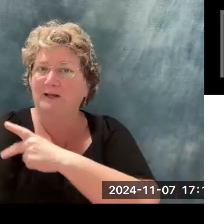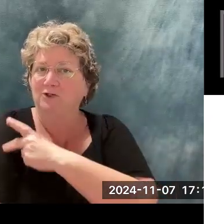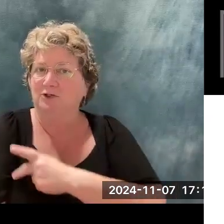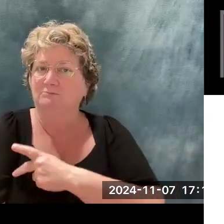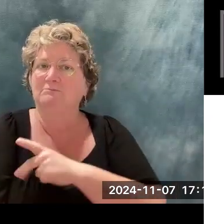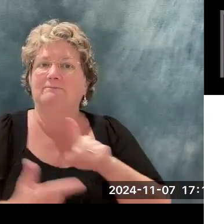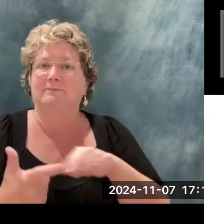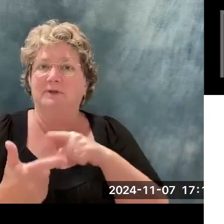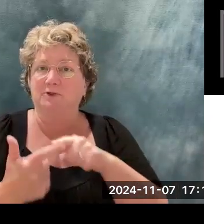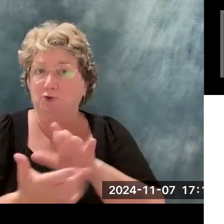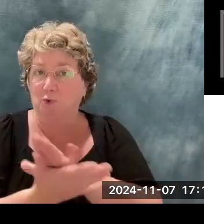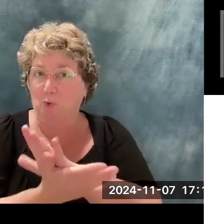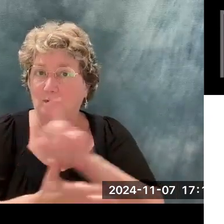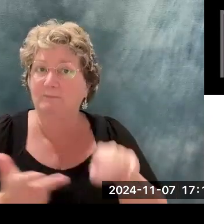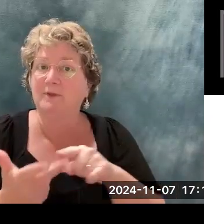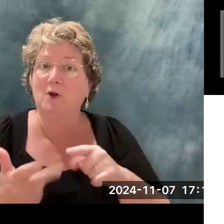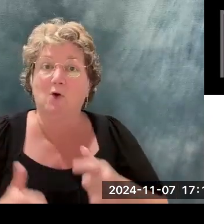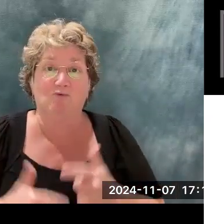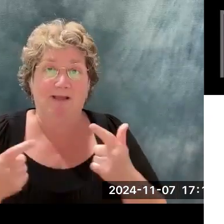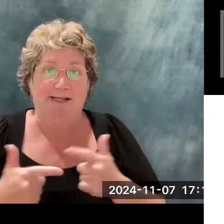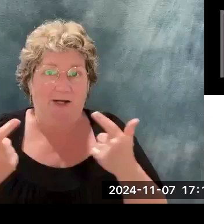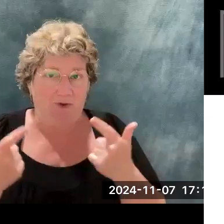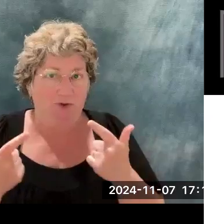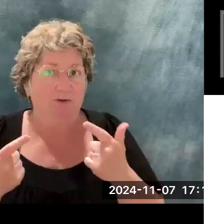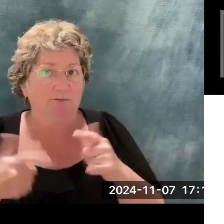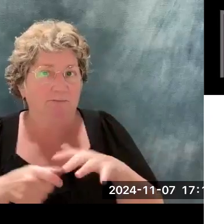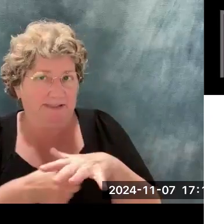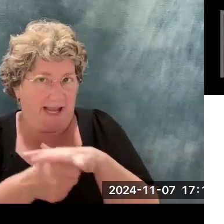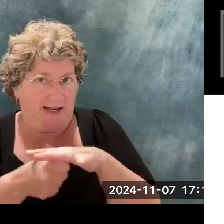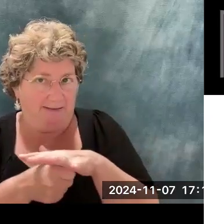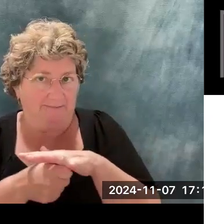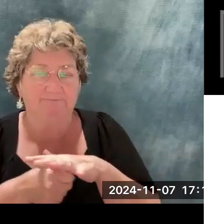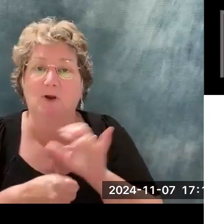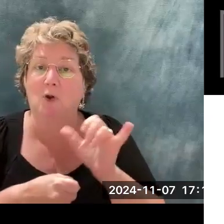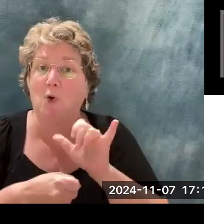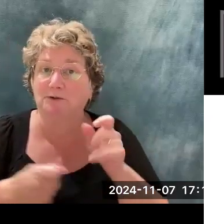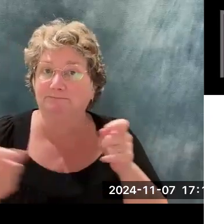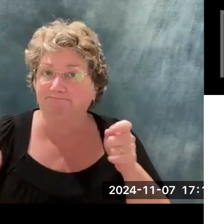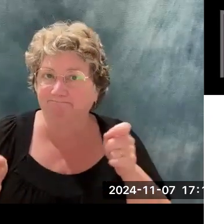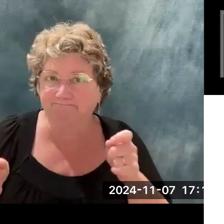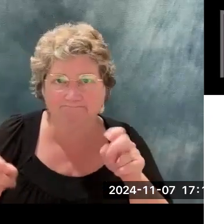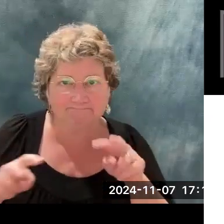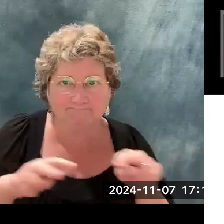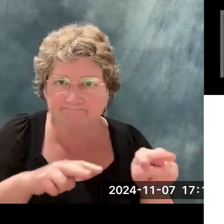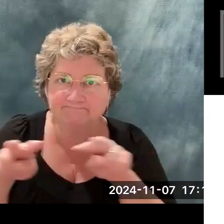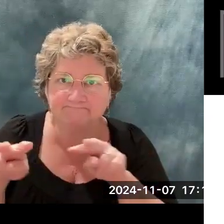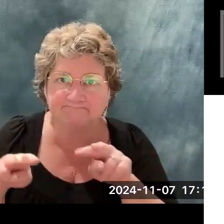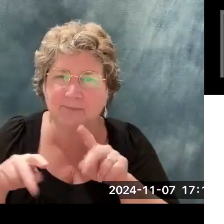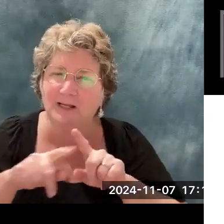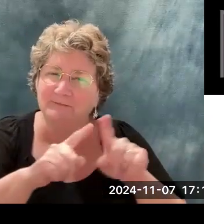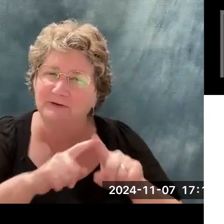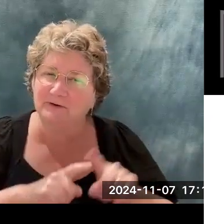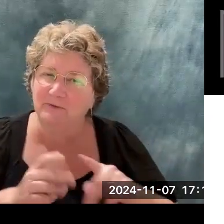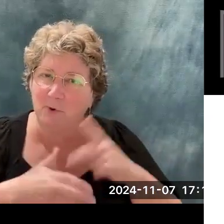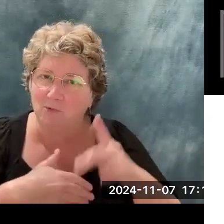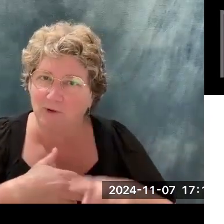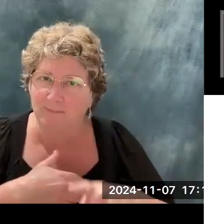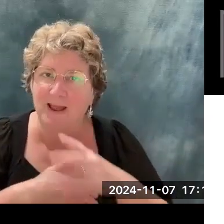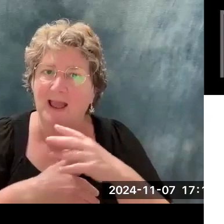She has also worked in several supervisory roles, provided administrative oversight of programs, and has created and delivered professional